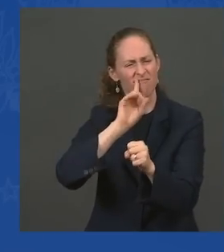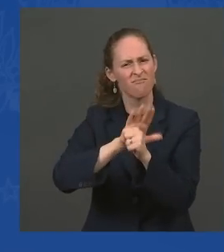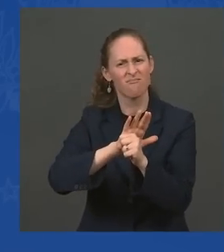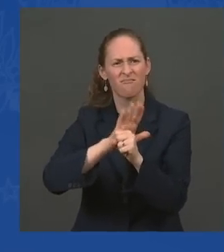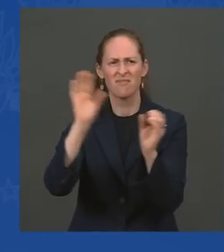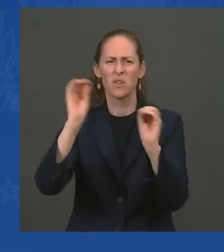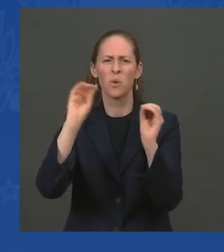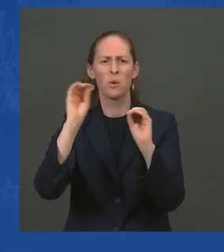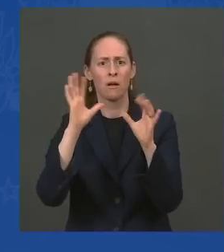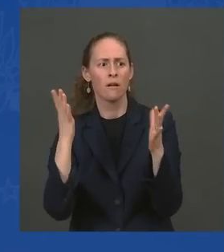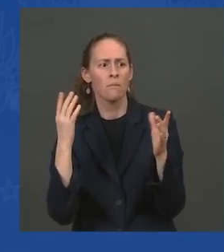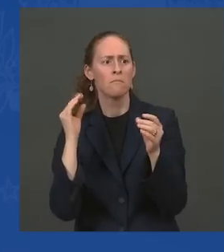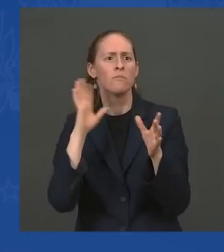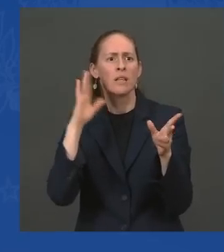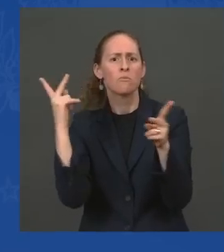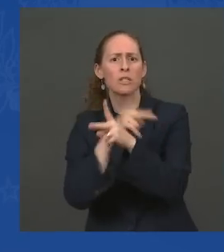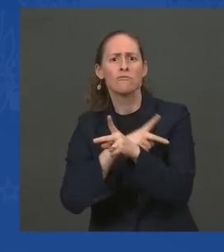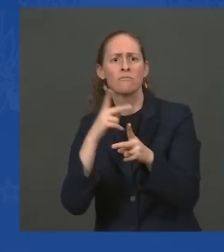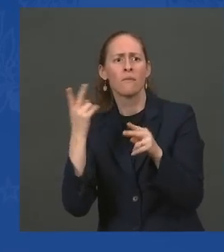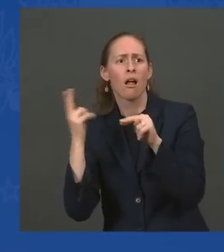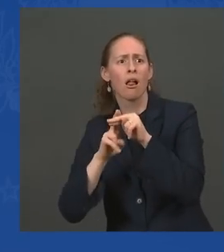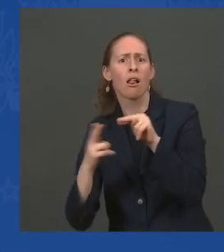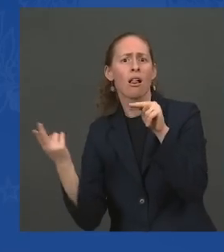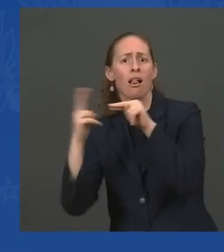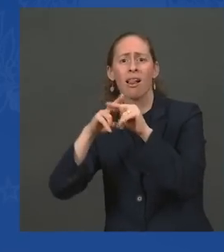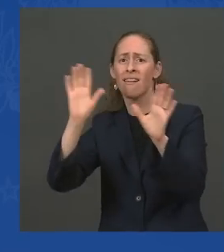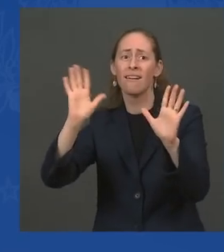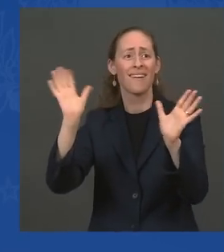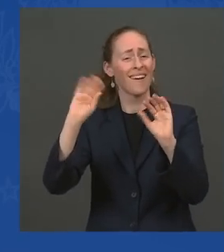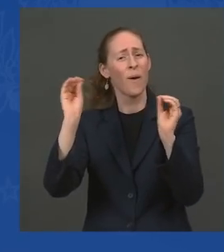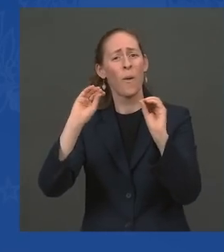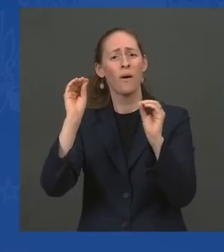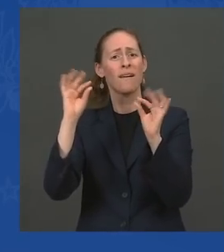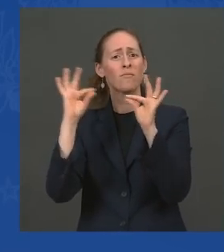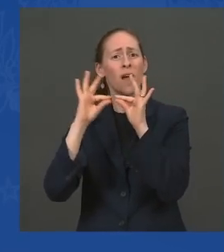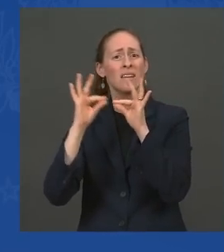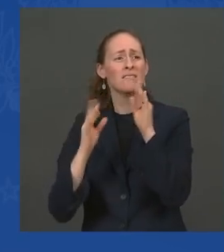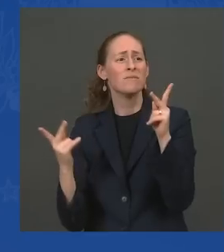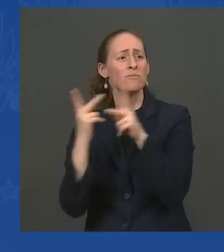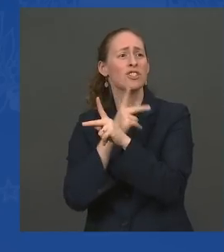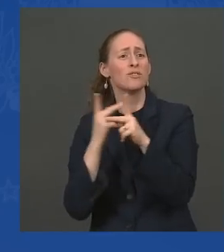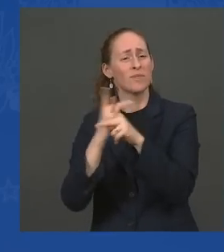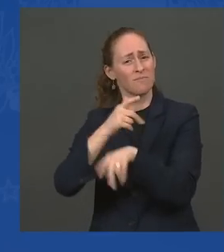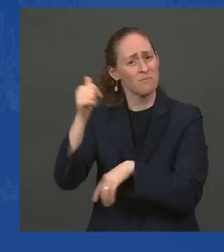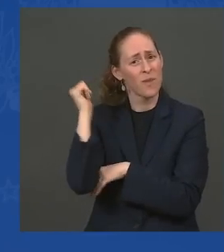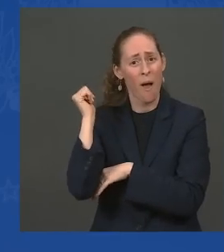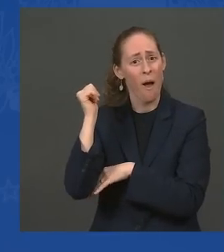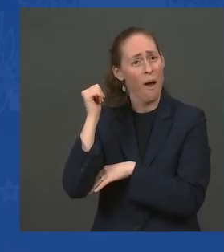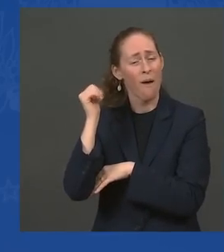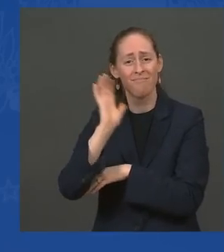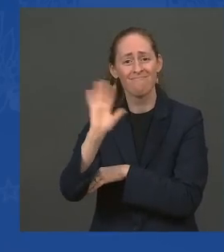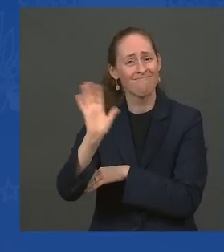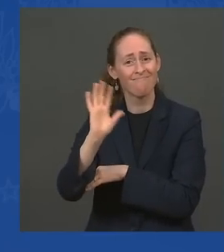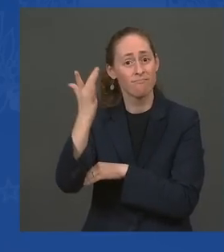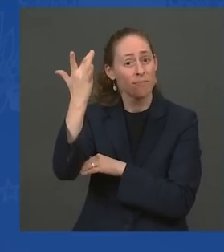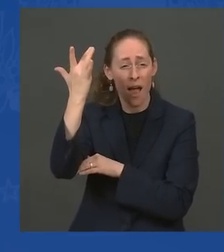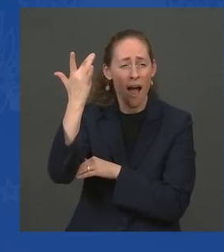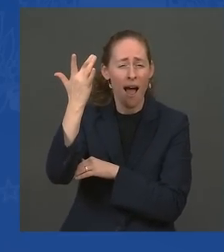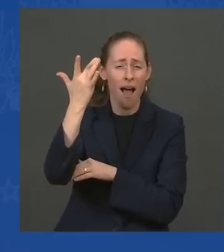Let me repeat that: "do not add…inflation pressures." The reason? Because the policies I proposed, quote,